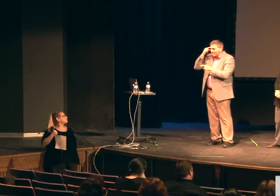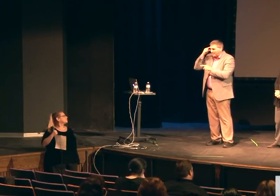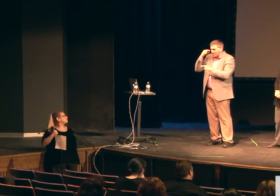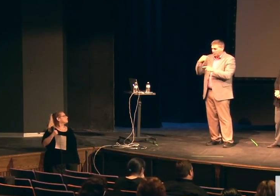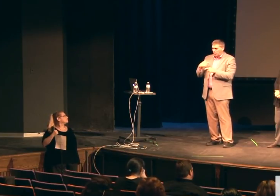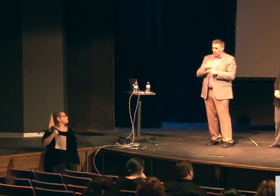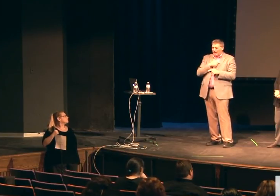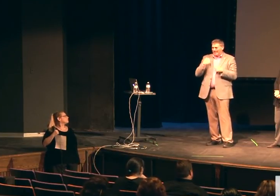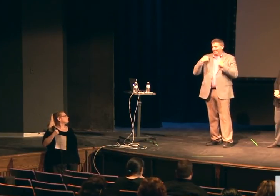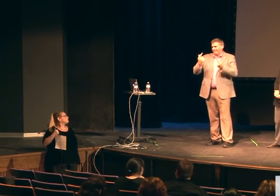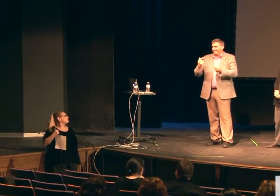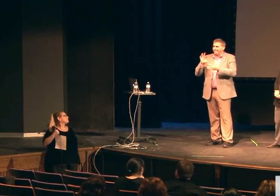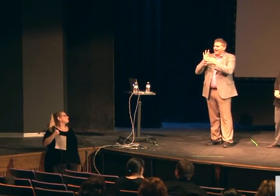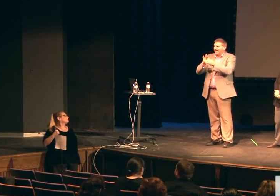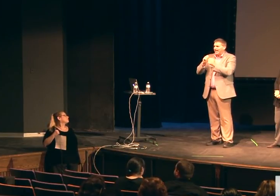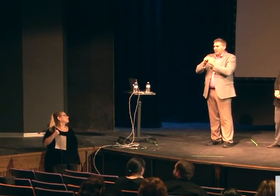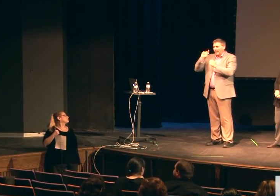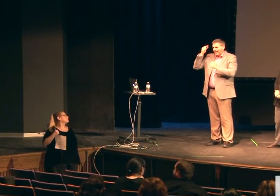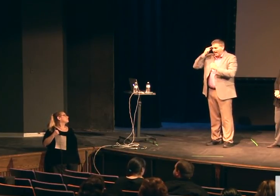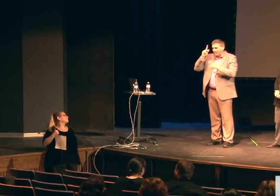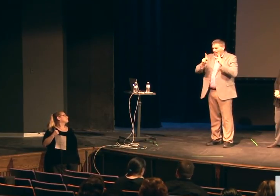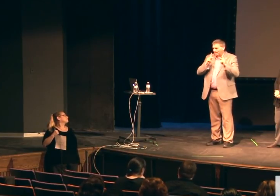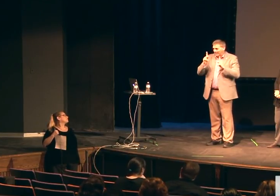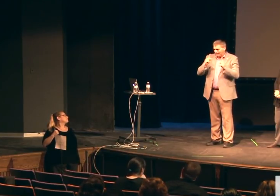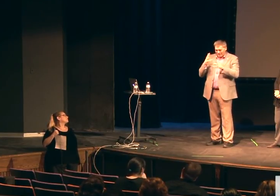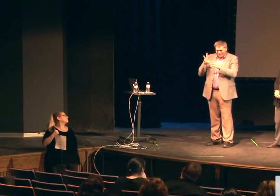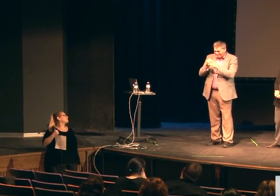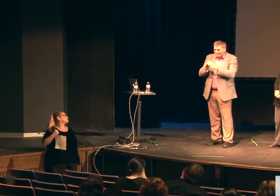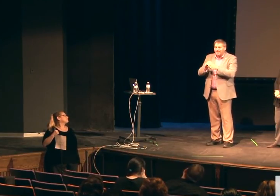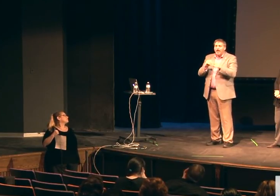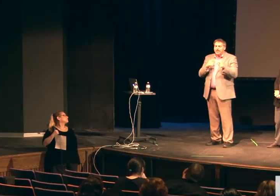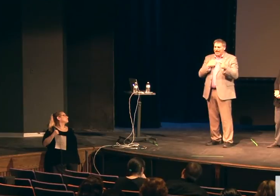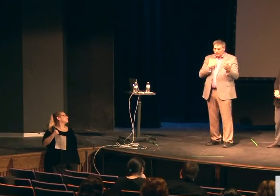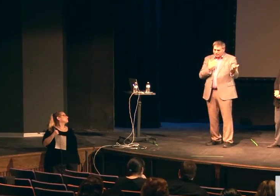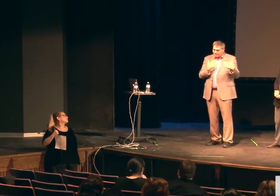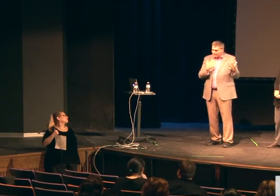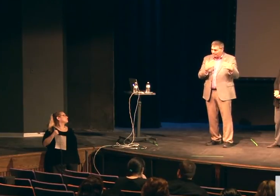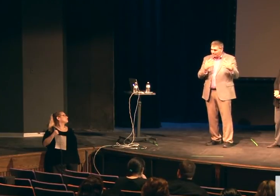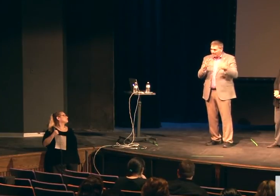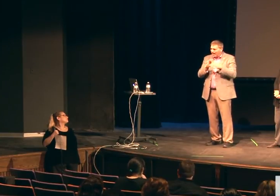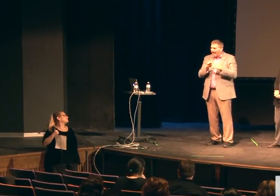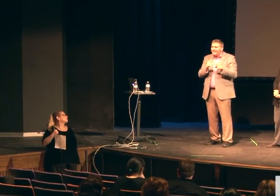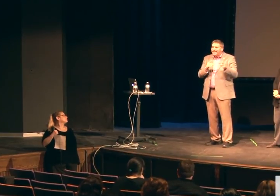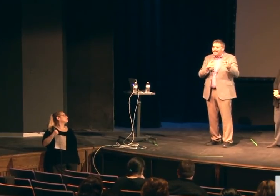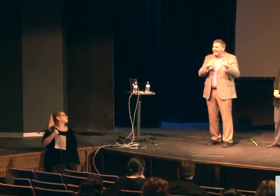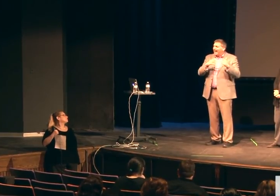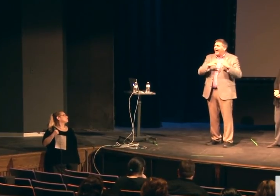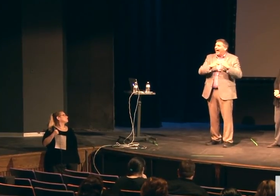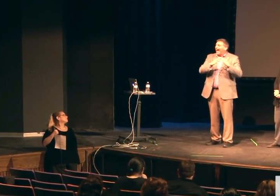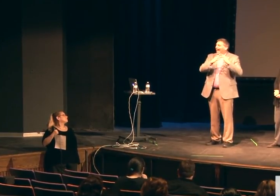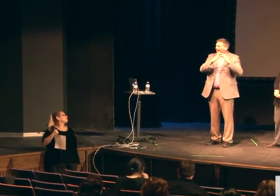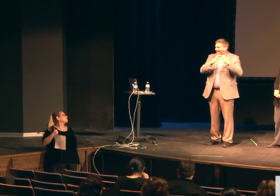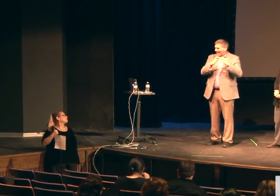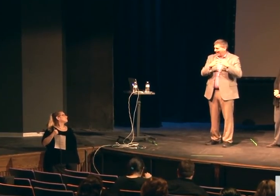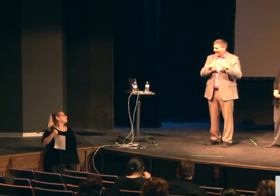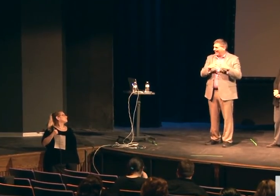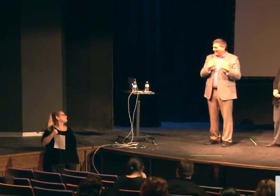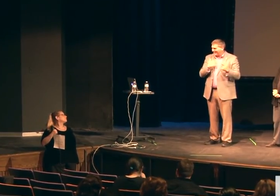government. And we've been connecting with government, we've been getting them involved and encouraging the grass roots movement,